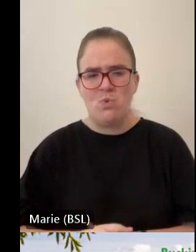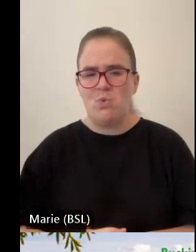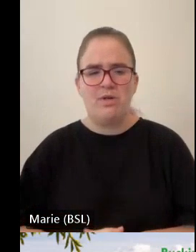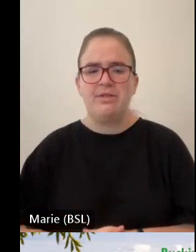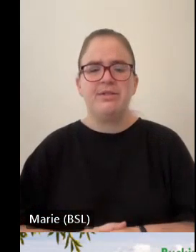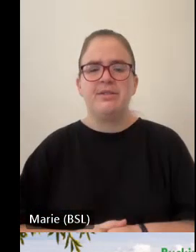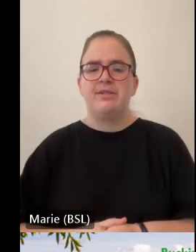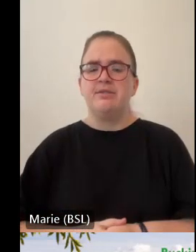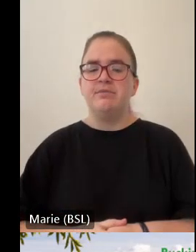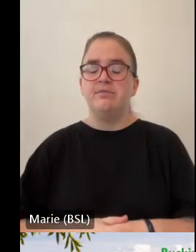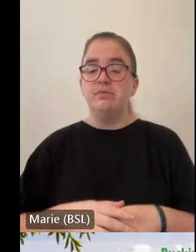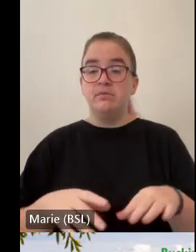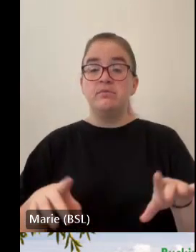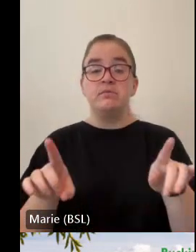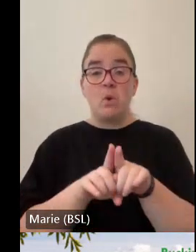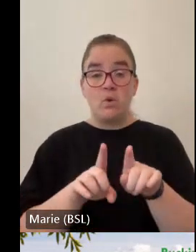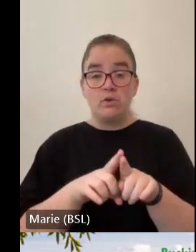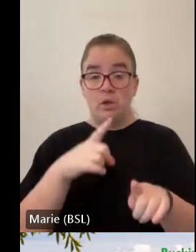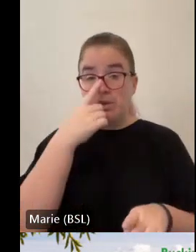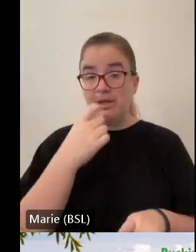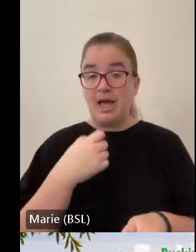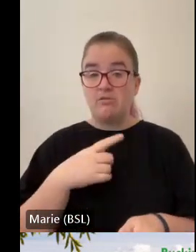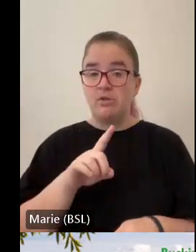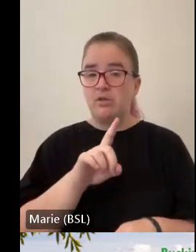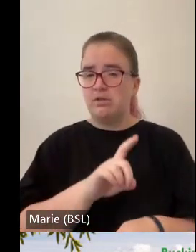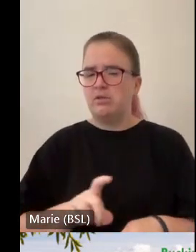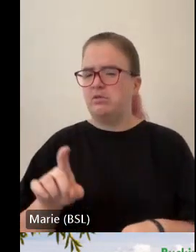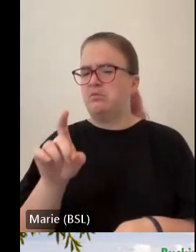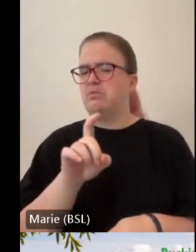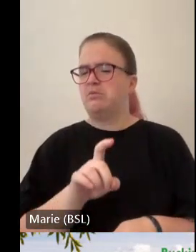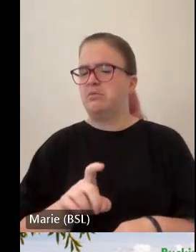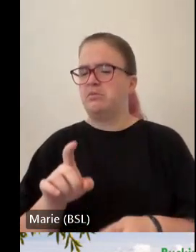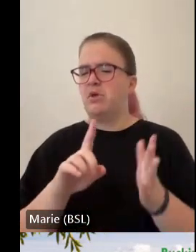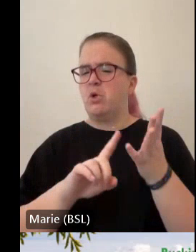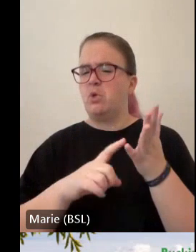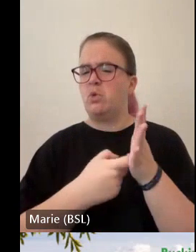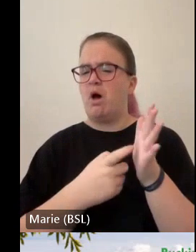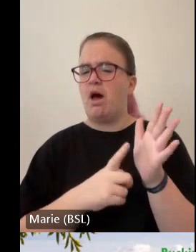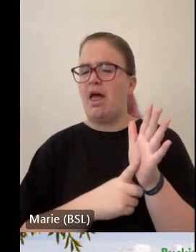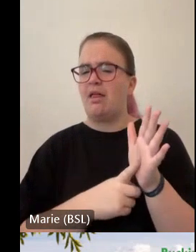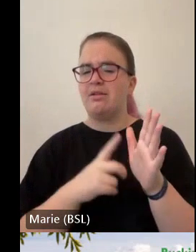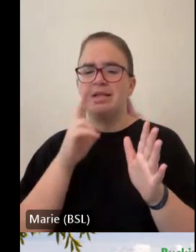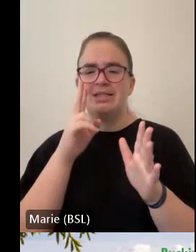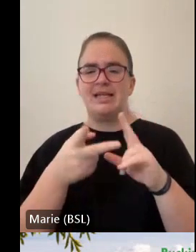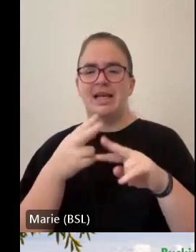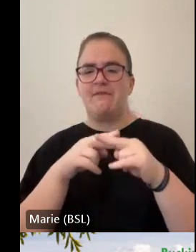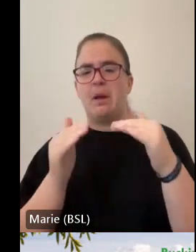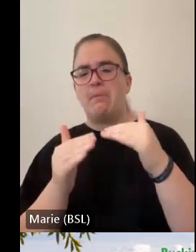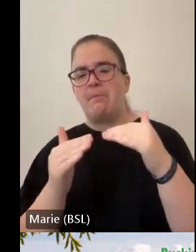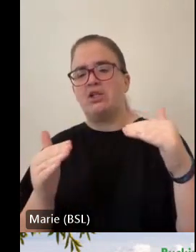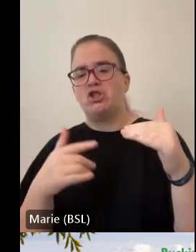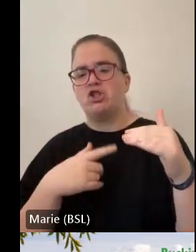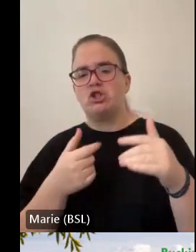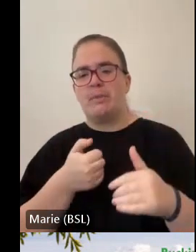So you can also hover over the top of any URLs to see if that marries up with the message within.